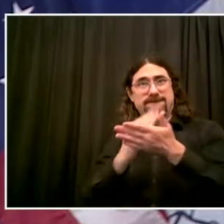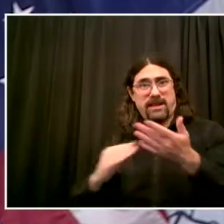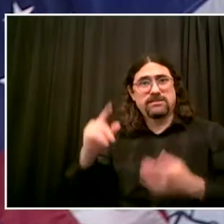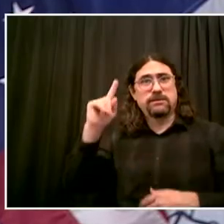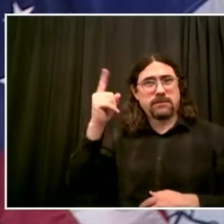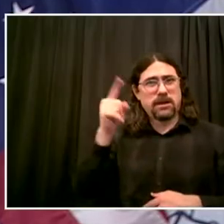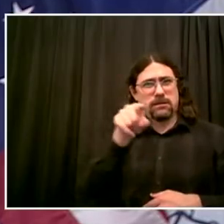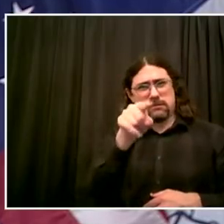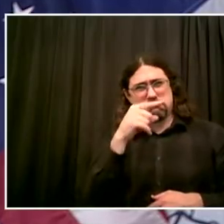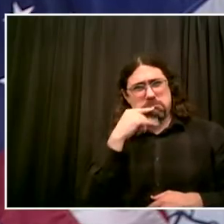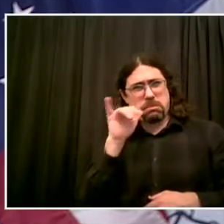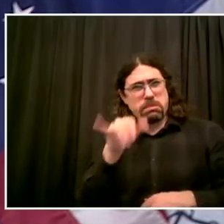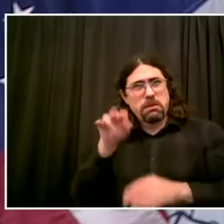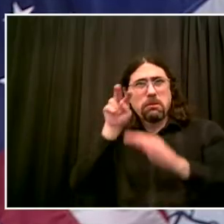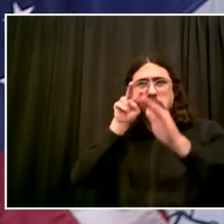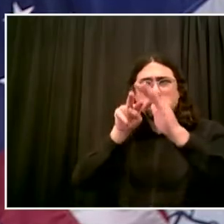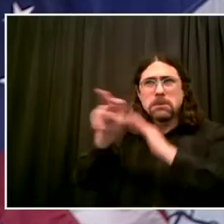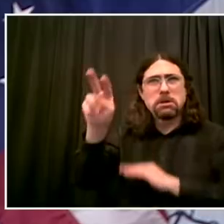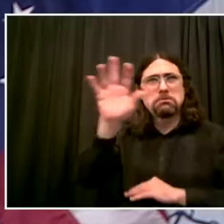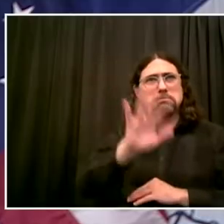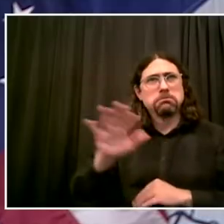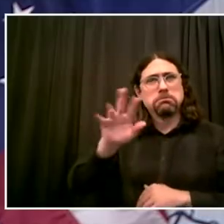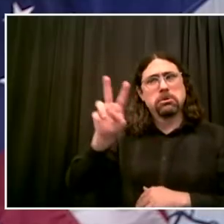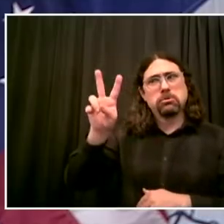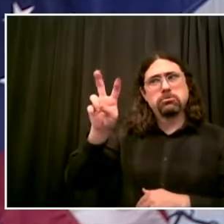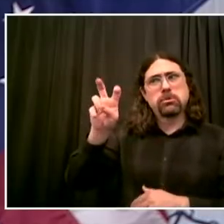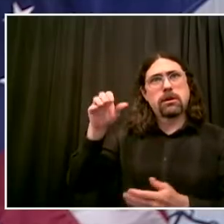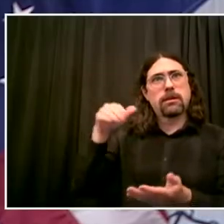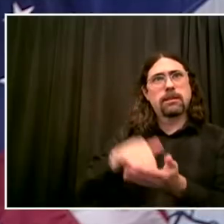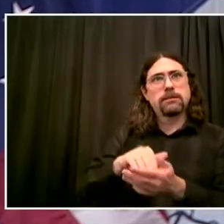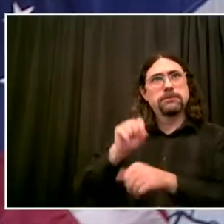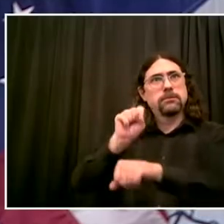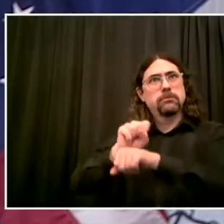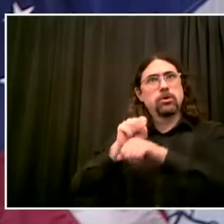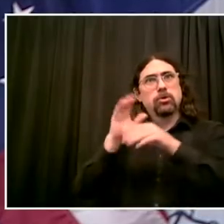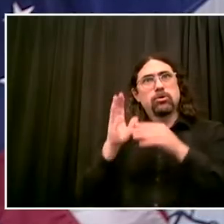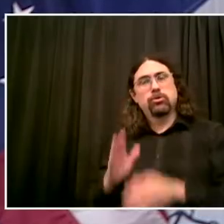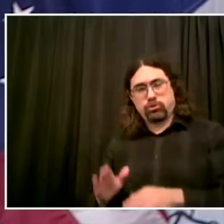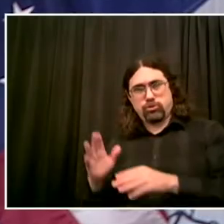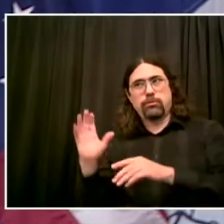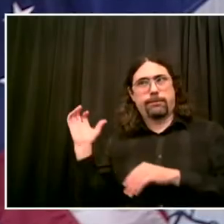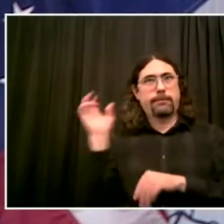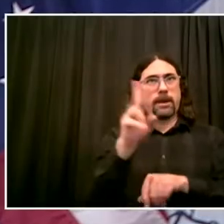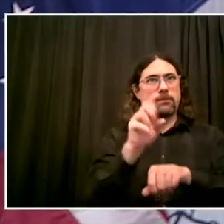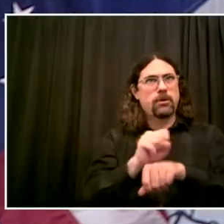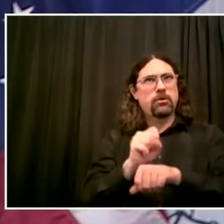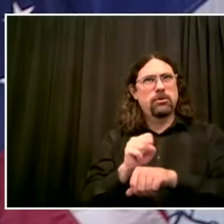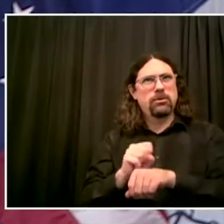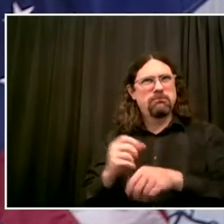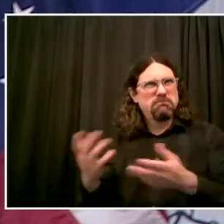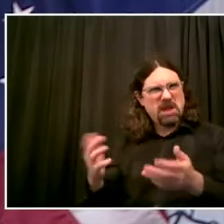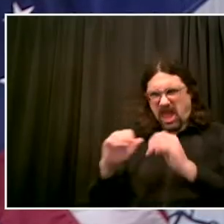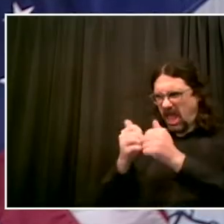ABOUT 200,000- 400,000 PEOPLE GOING BACK TO WORK BUT MY QUESTION IS, HOW WILL THEY GET TO